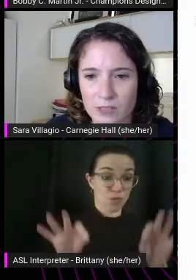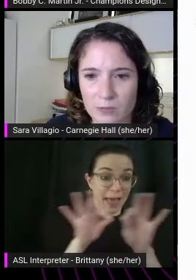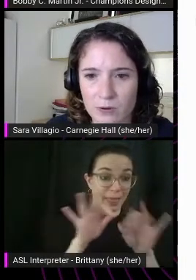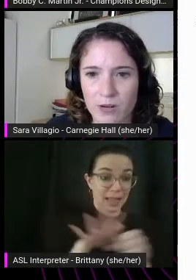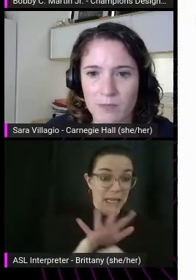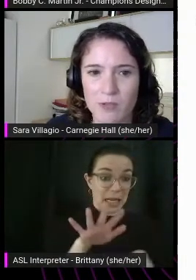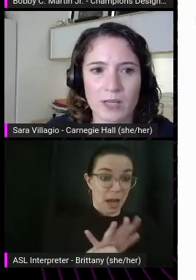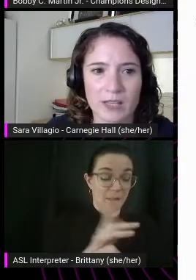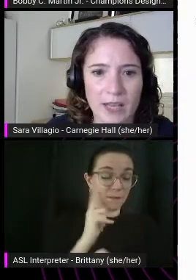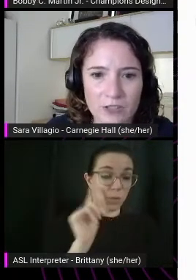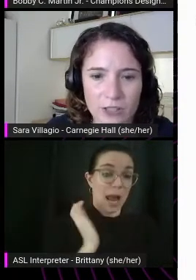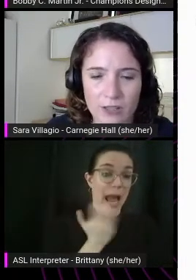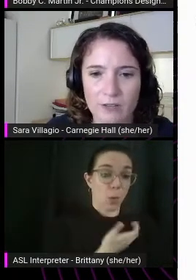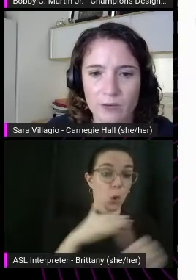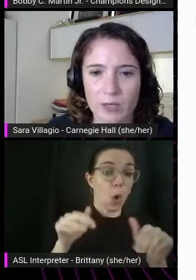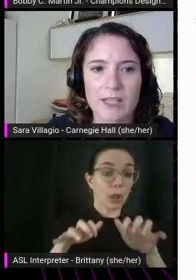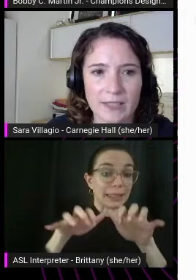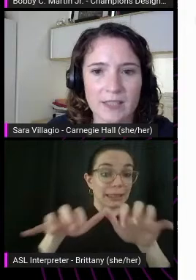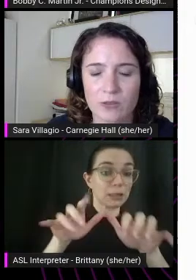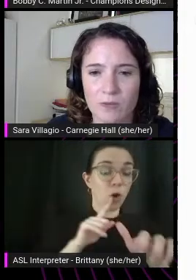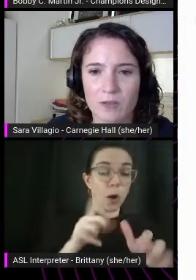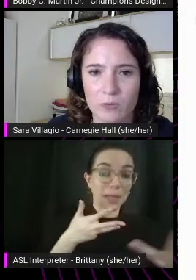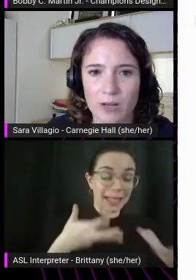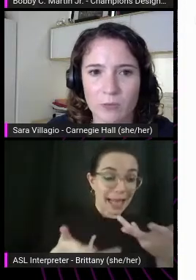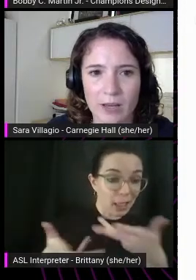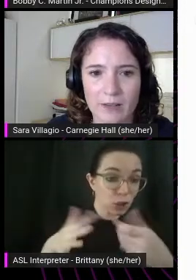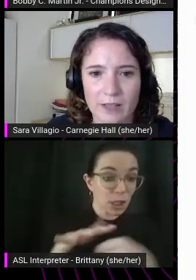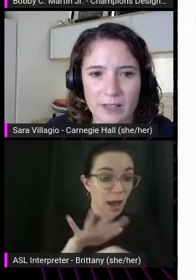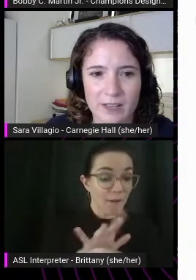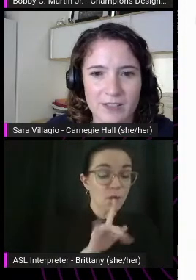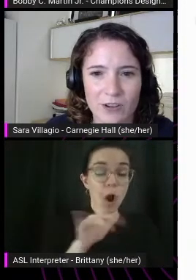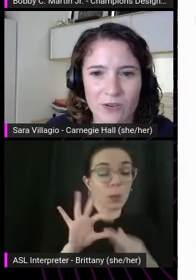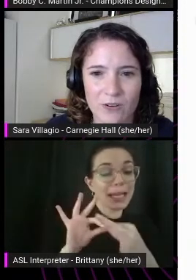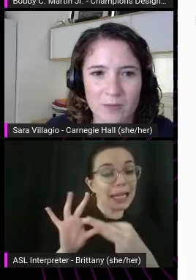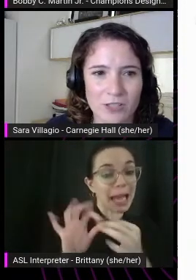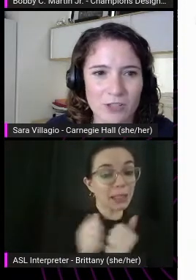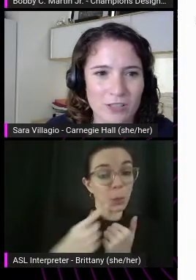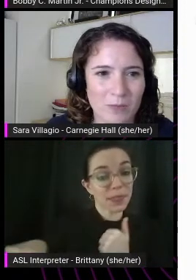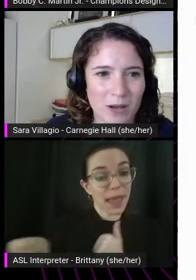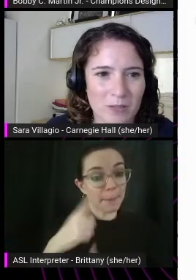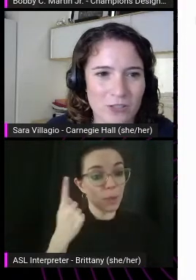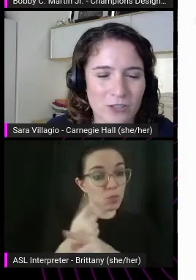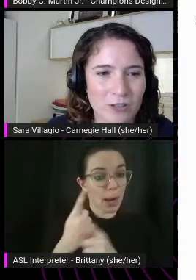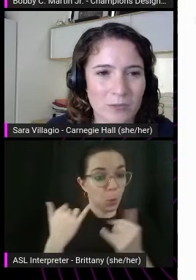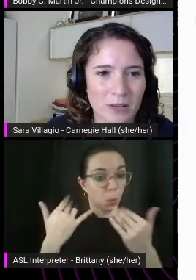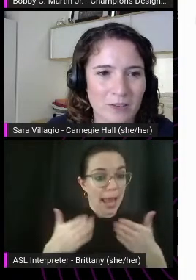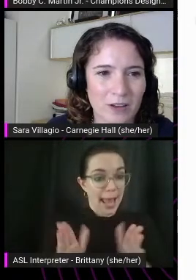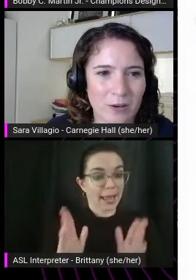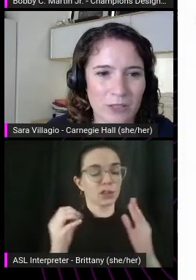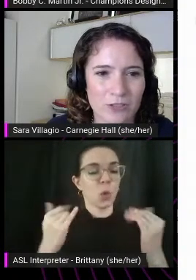for these programs? Are we engaging enough? Are we connecting with them in the right way? So, I'm going to turn it to Bobby to share a little bit of how we